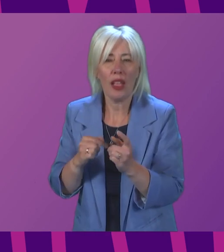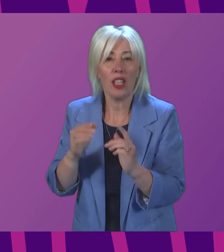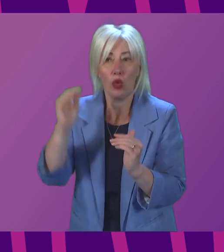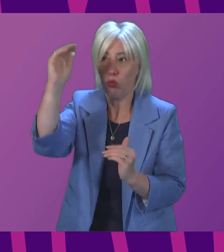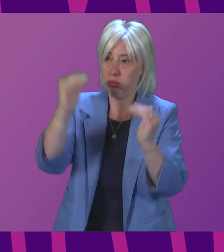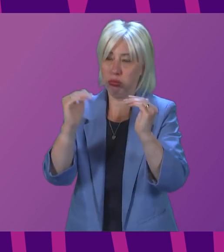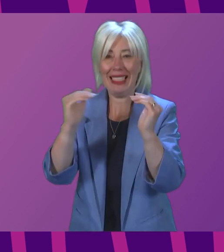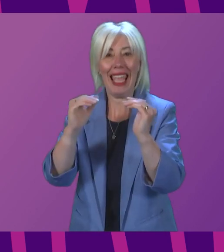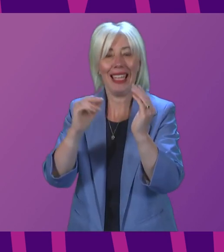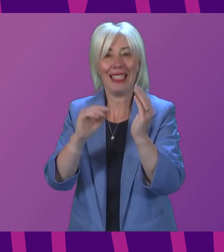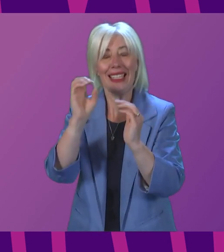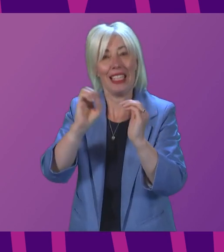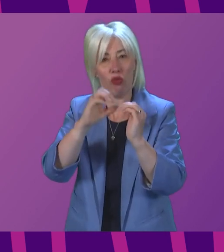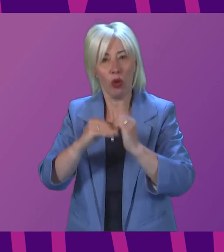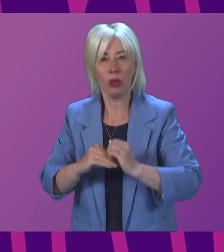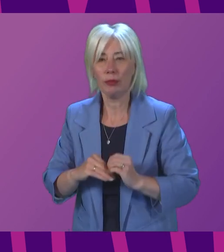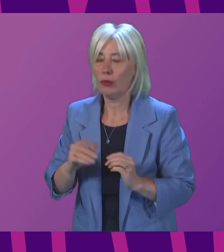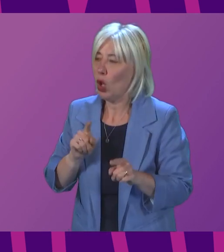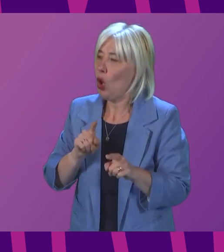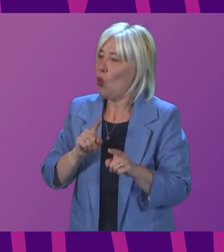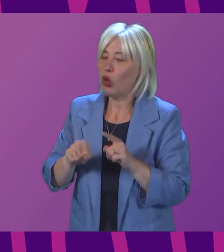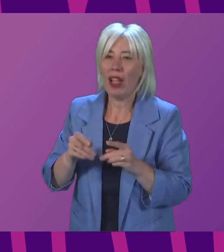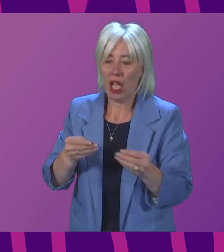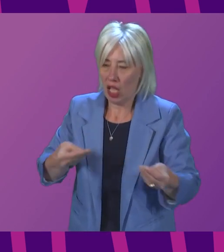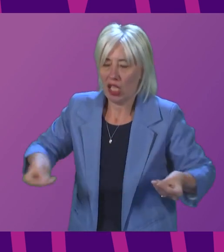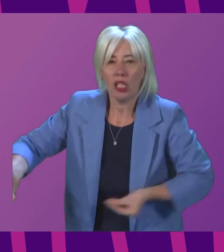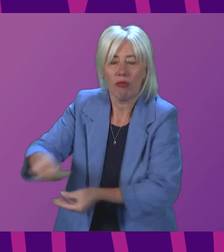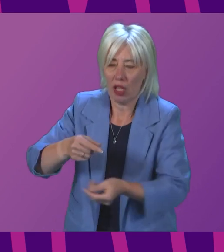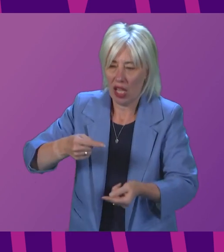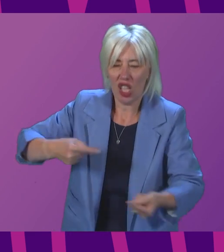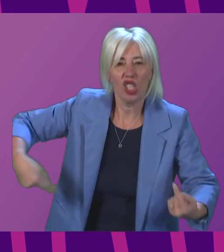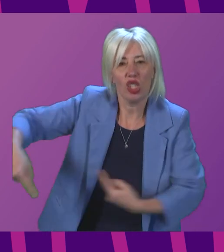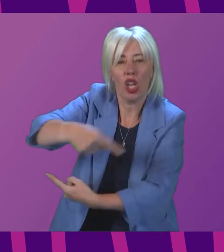We are progressing a circular economy bill as a priority in this parliamentary session.